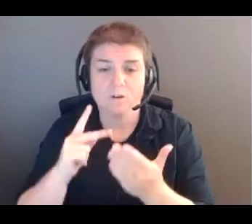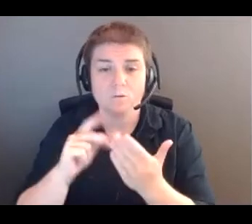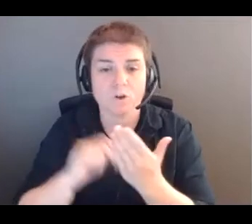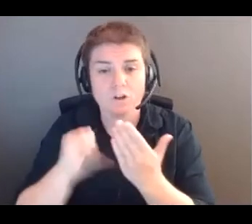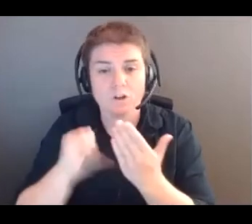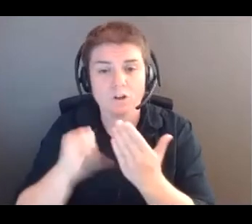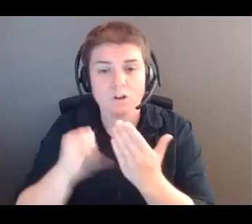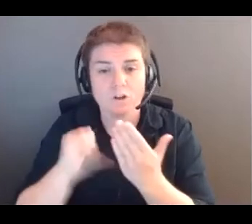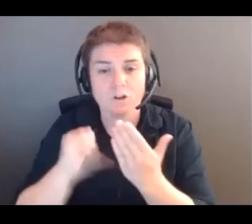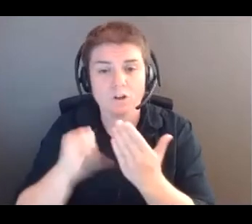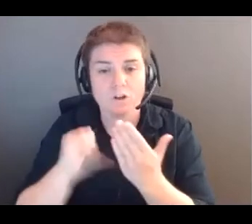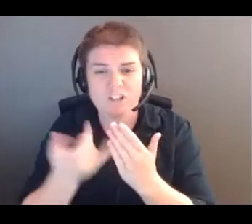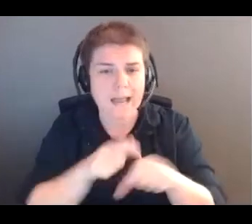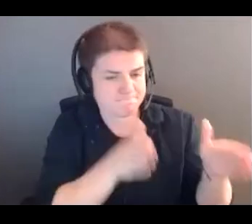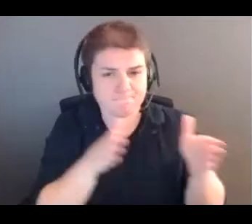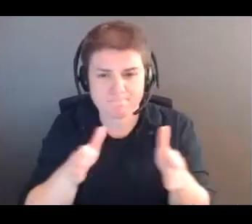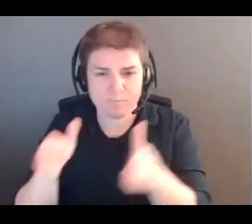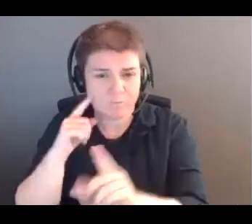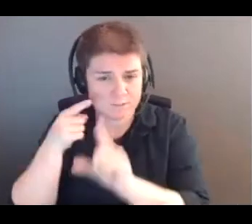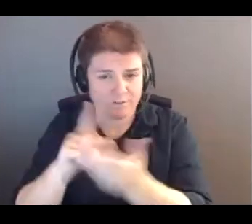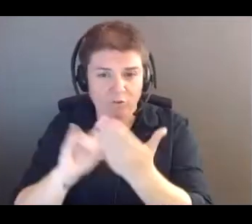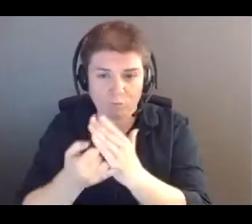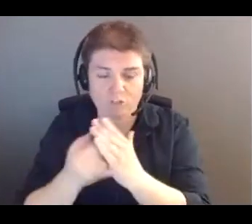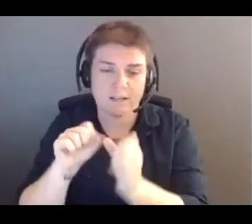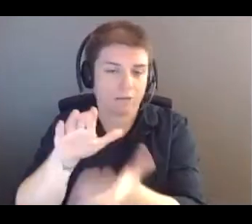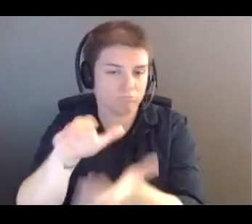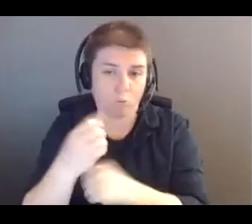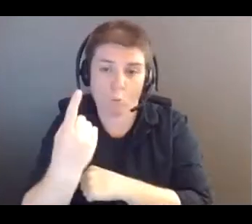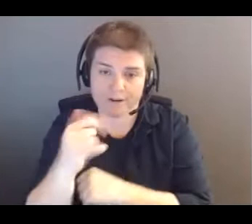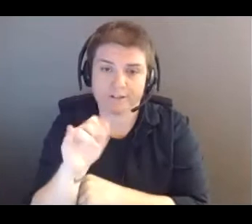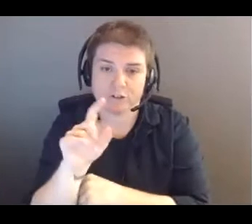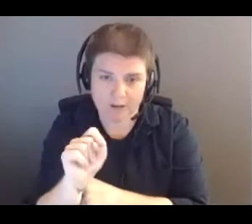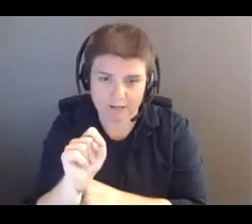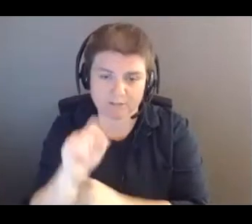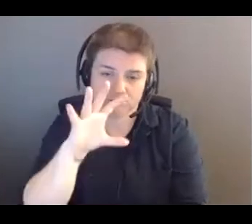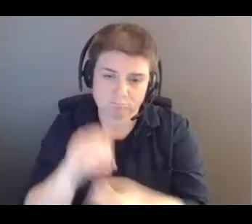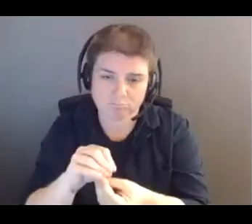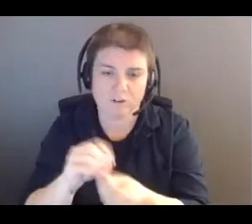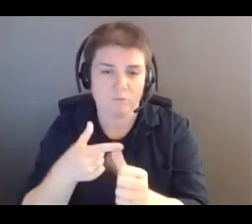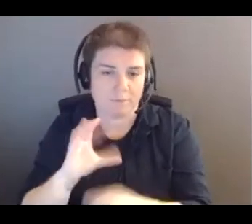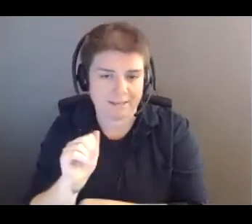a project) may only receive one grant in total from Calgary Arts Development, regardless